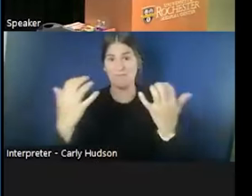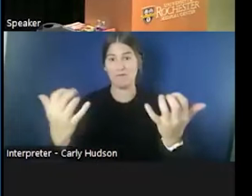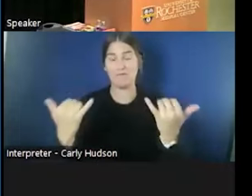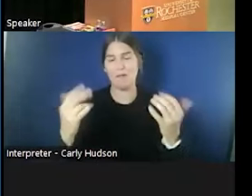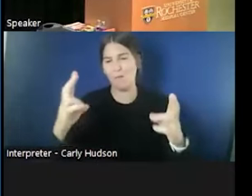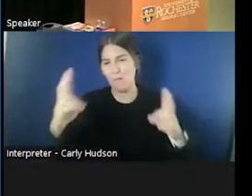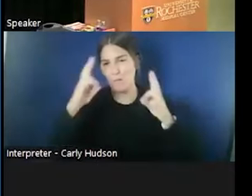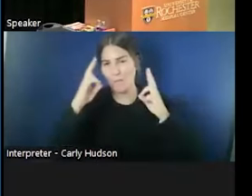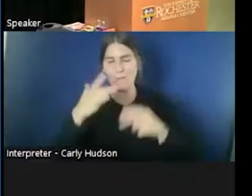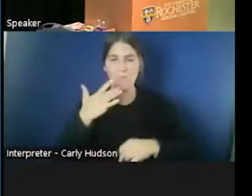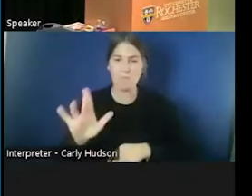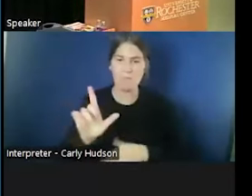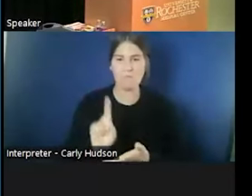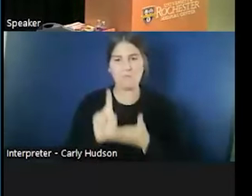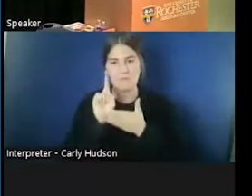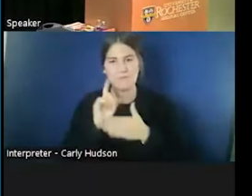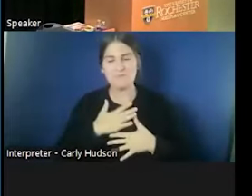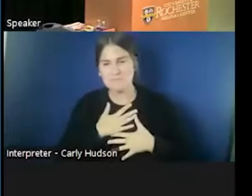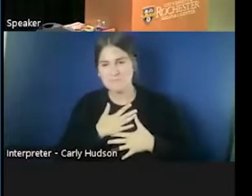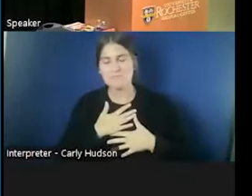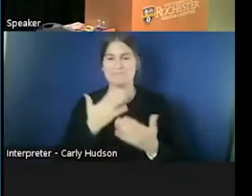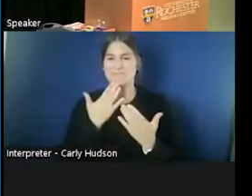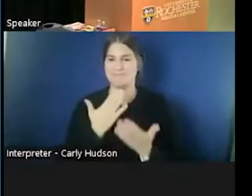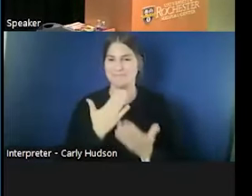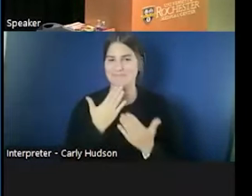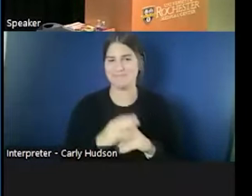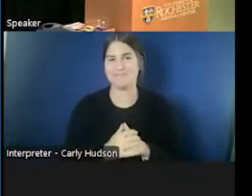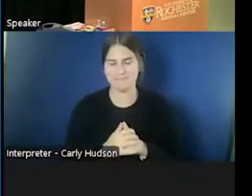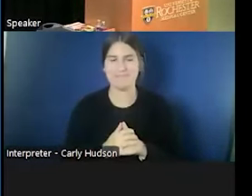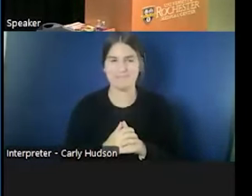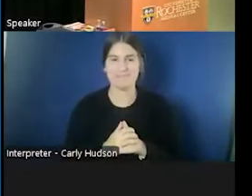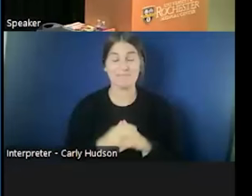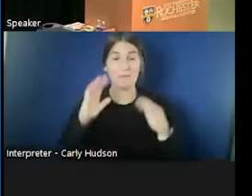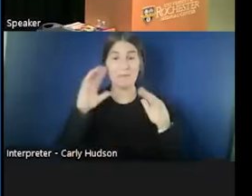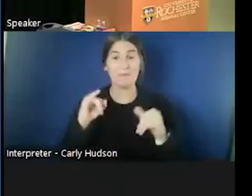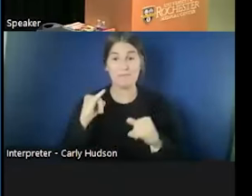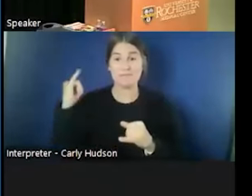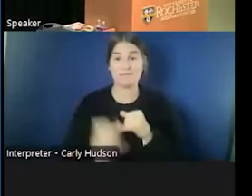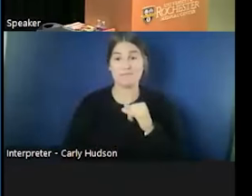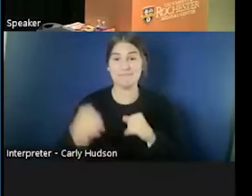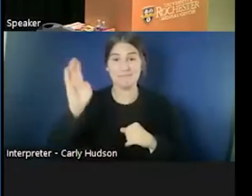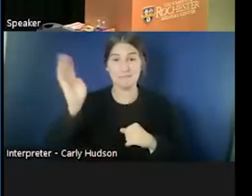great privilege so I thank all of you um and I'm hoping that at the end of this presentation that